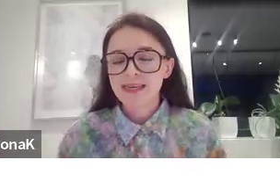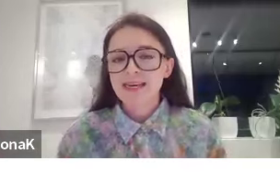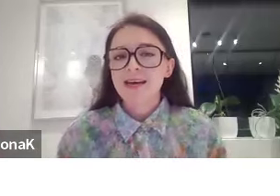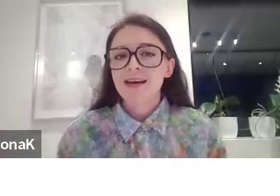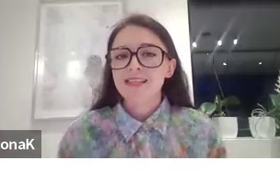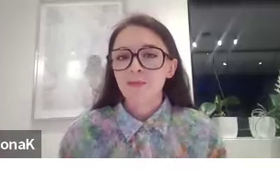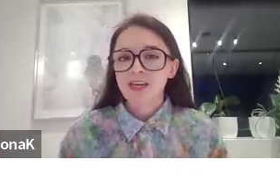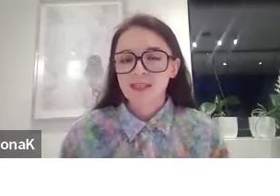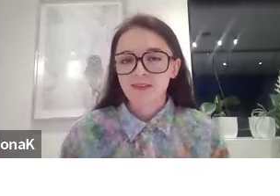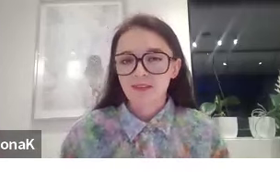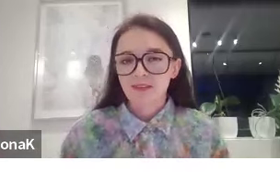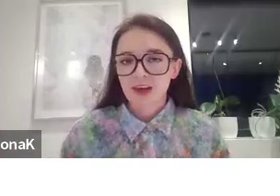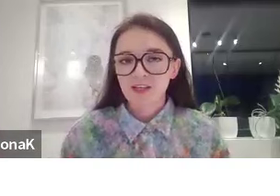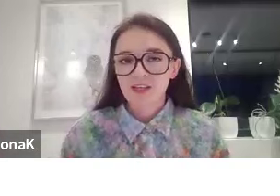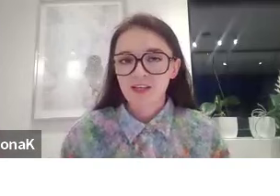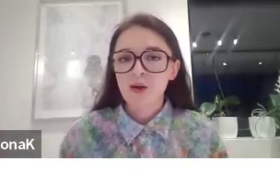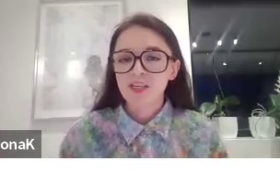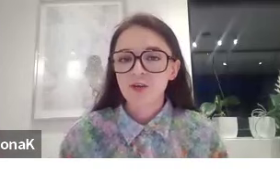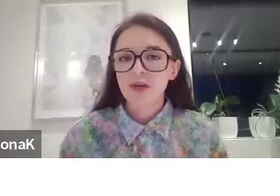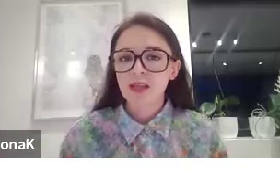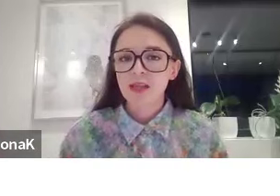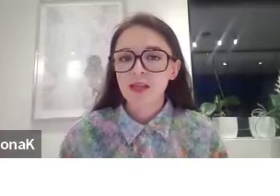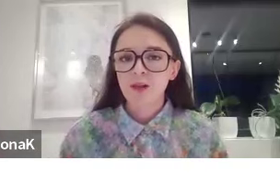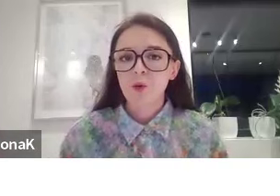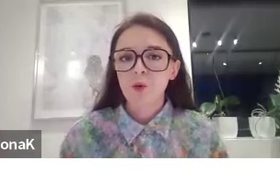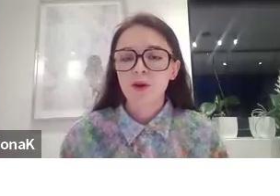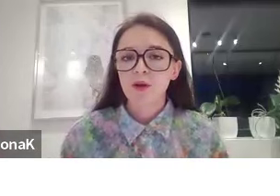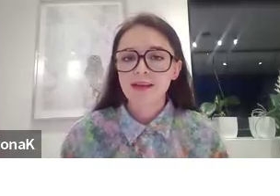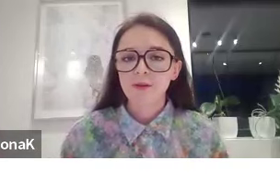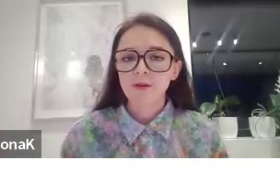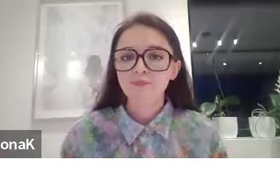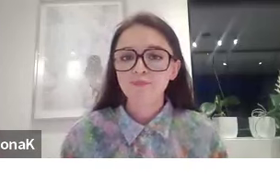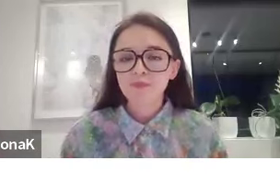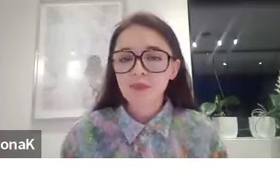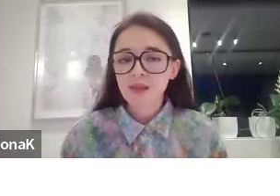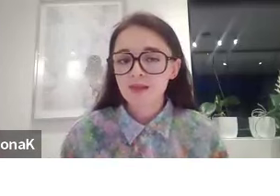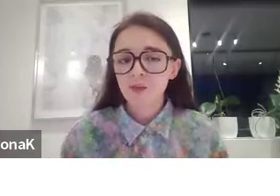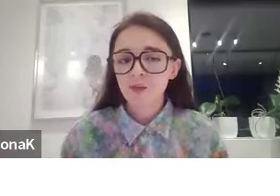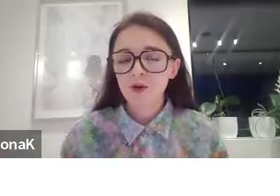to divide supplier-specific factors on the material level or the product level